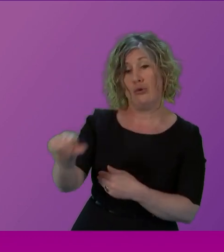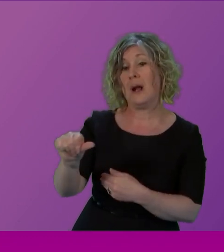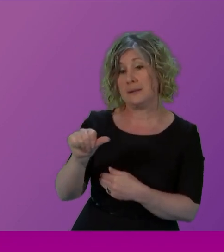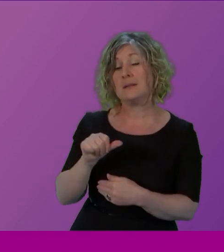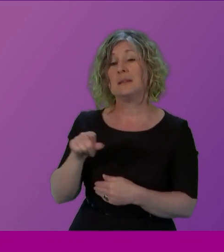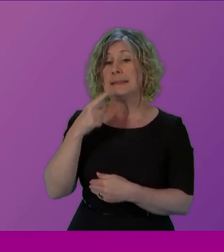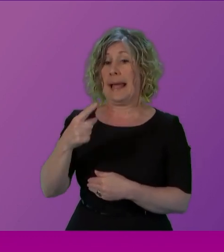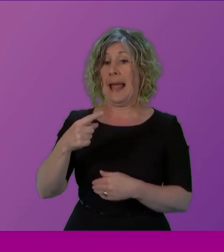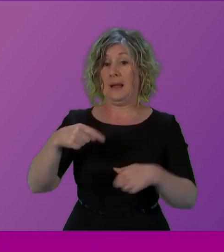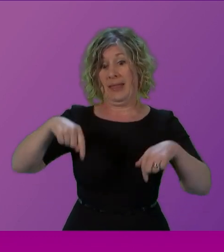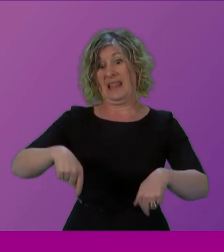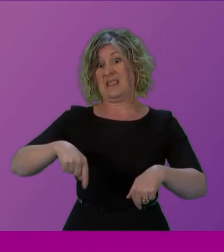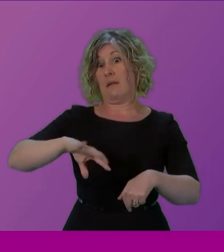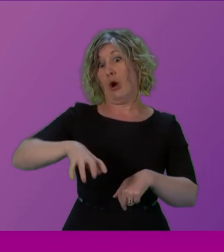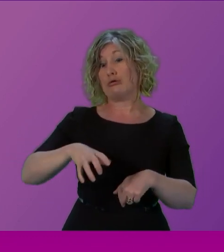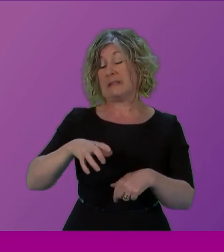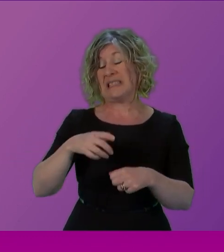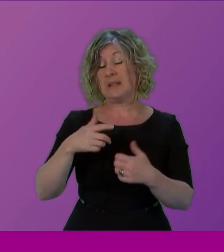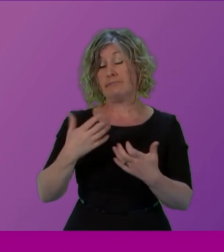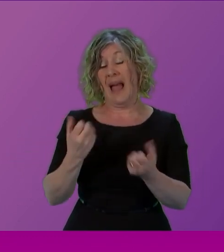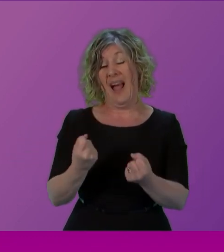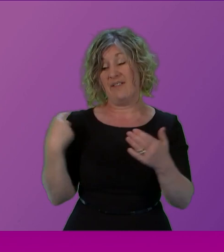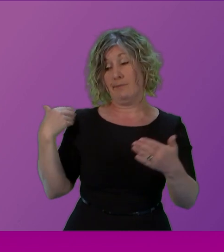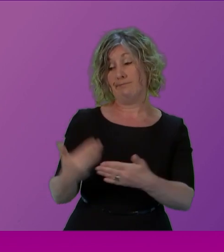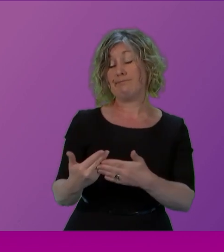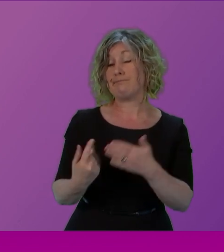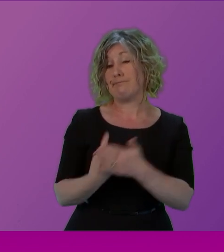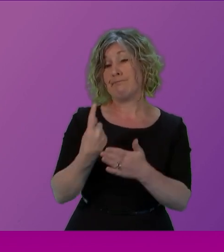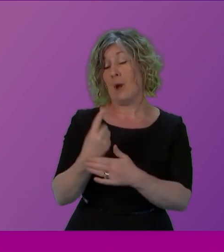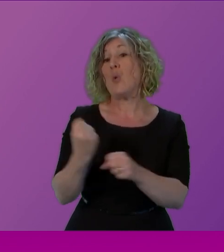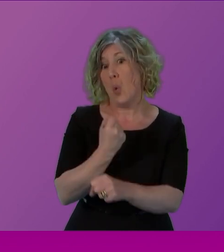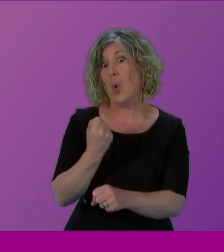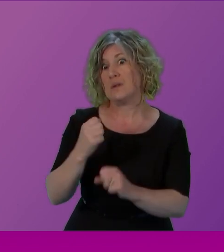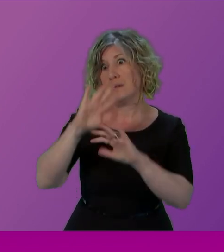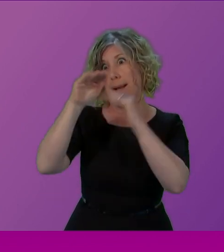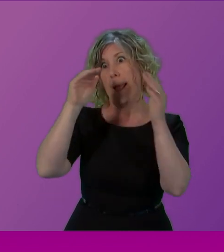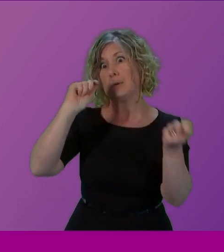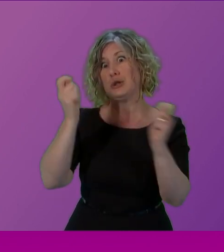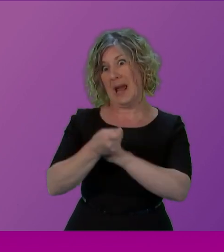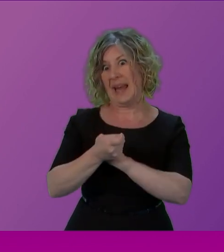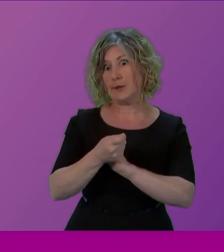cause climate change and have benefited from emissions down the generations, now have a